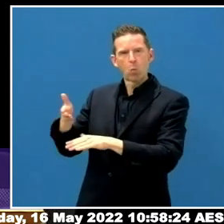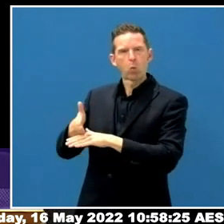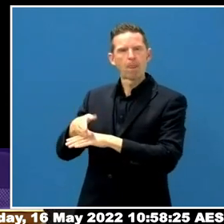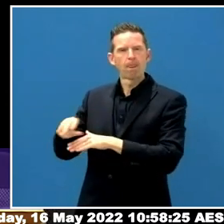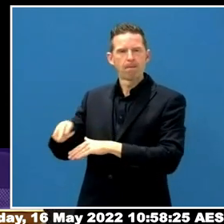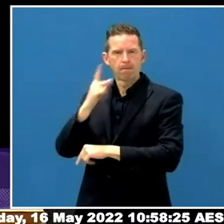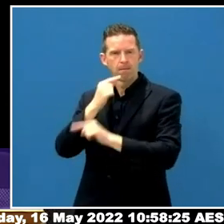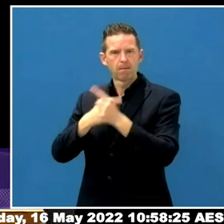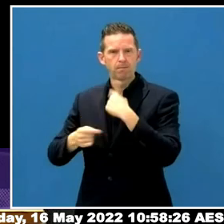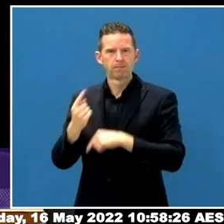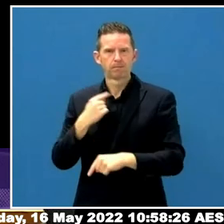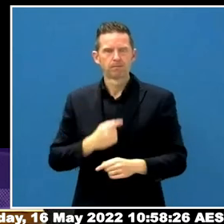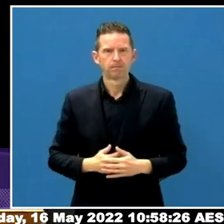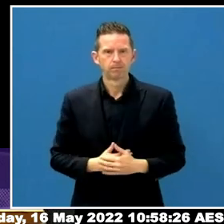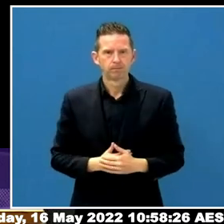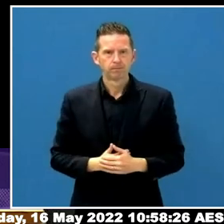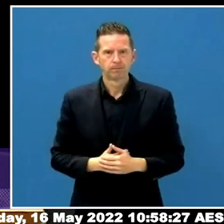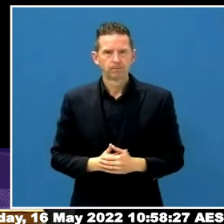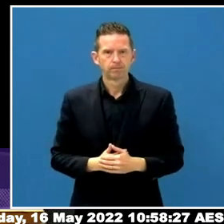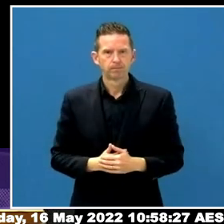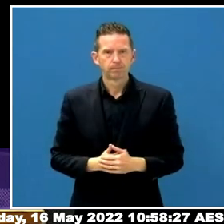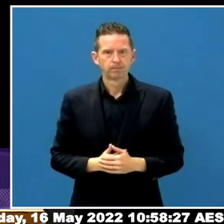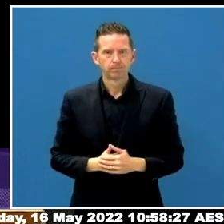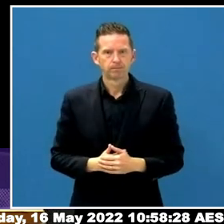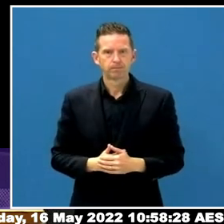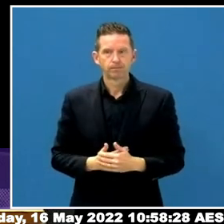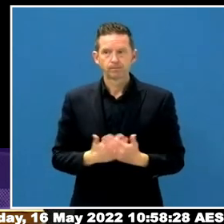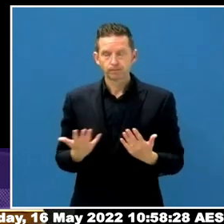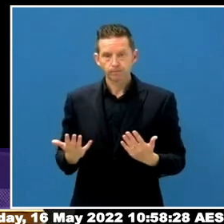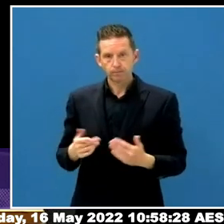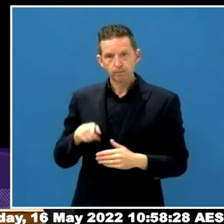Commissioners, in his statement Mr Adamson acknowledges that when he became executive